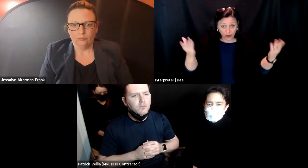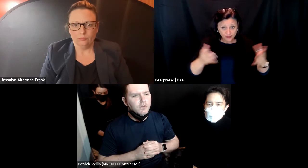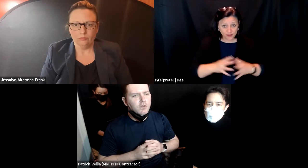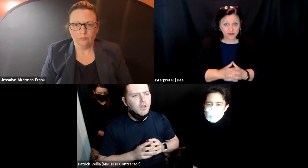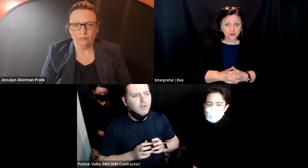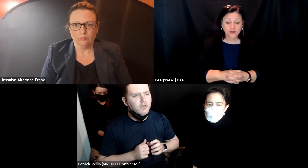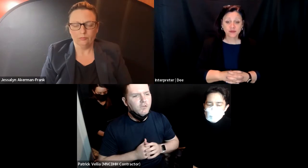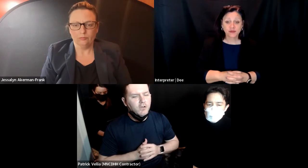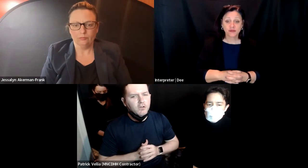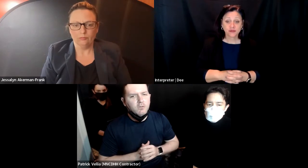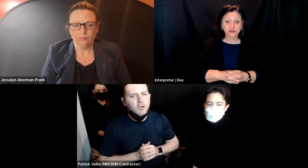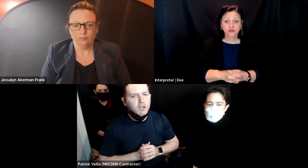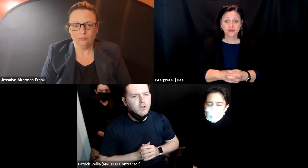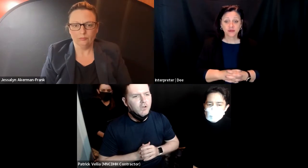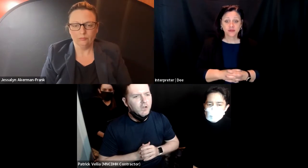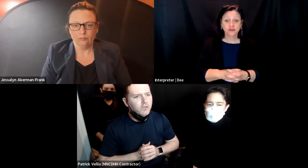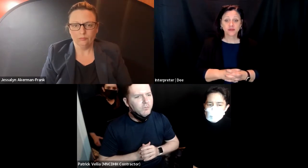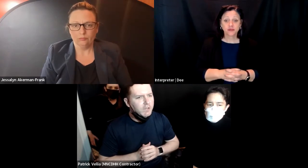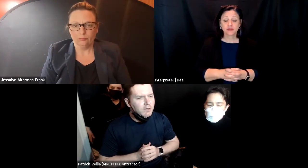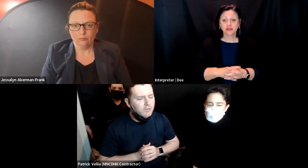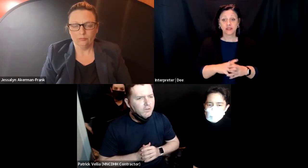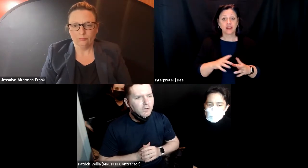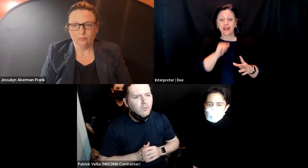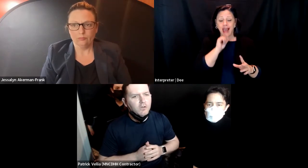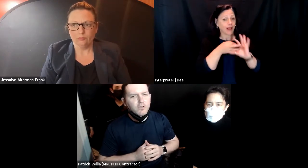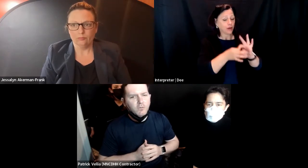of Minnesota, since those here are mostly State of Minnesota employees and the general public.